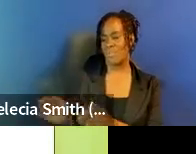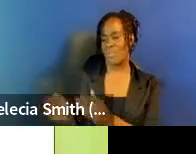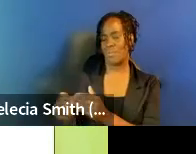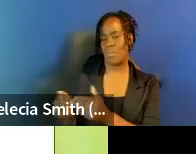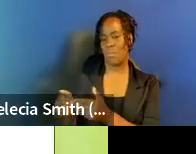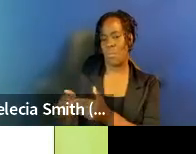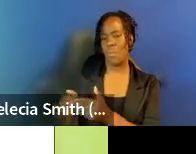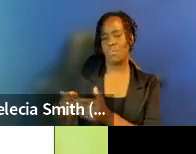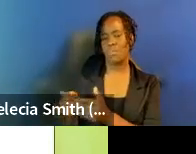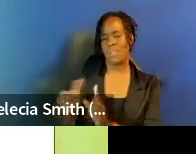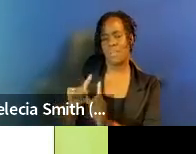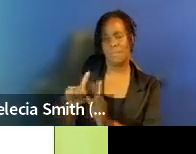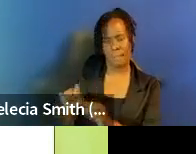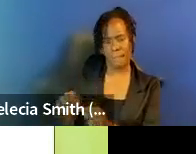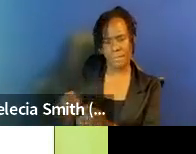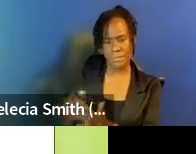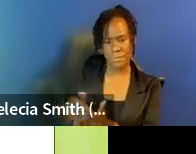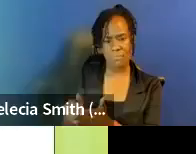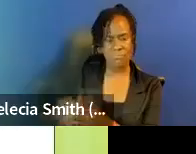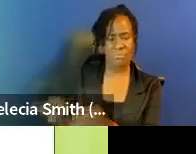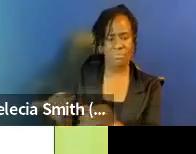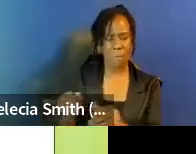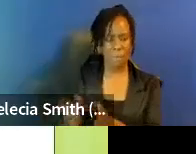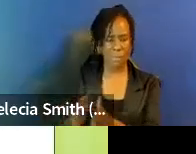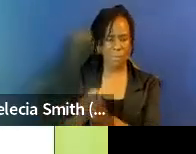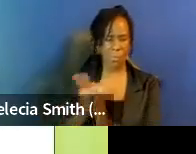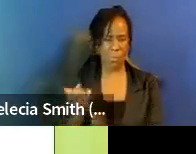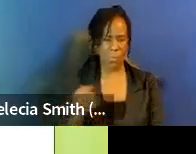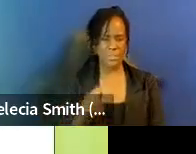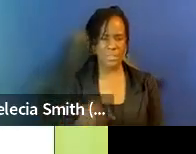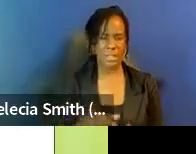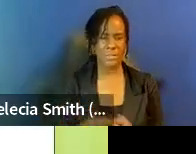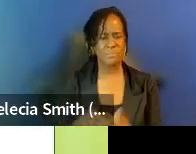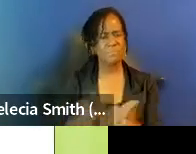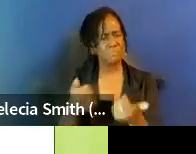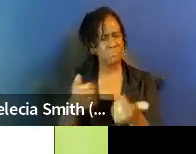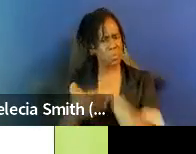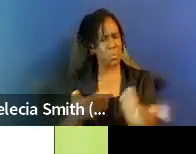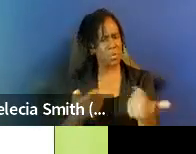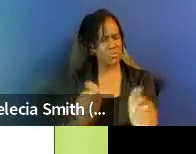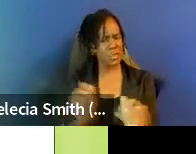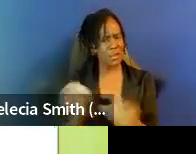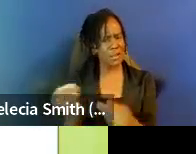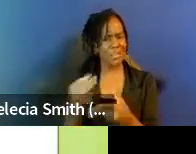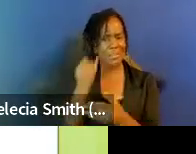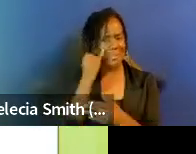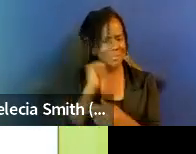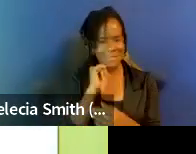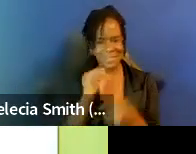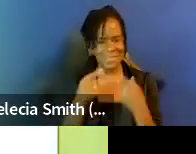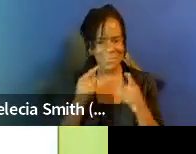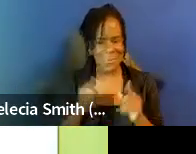own website. And ours is matrc.org. We've added a chat bot in the lower right-hand corner, which does a great job